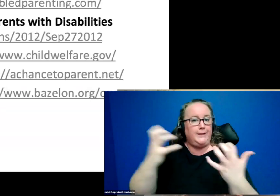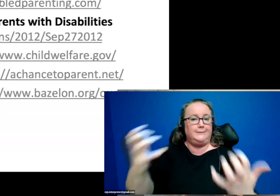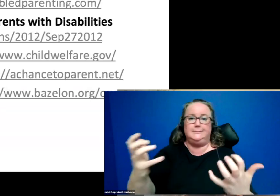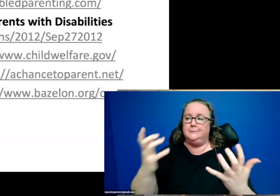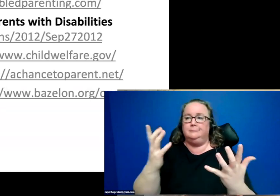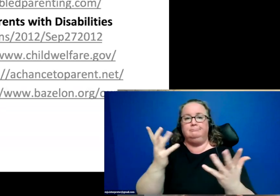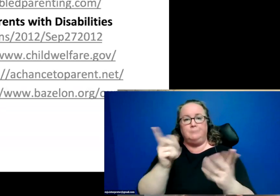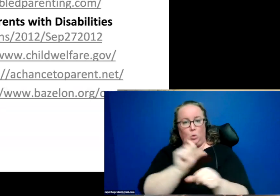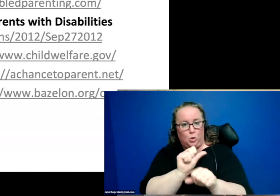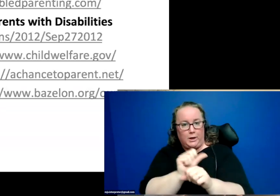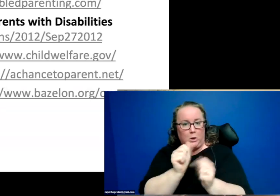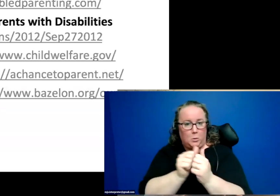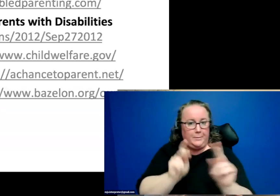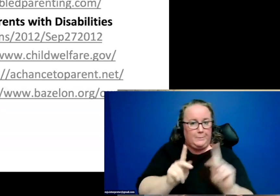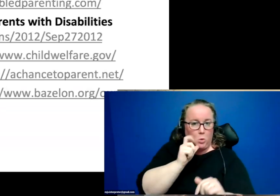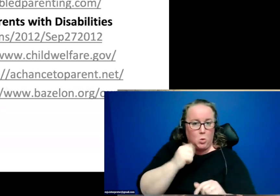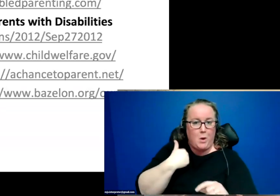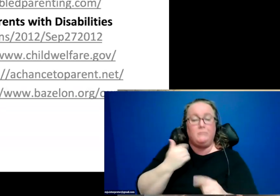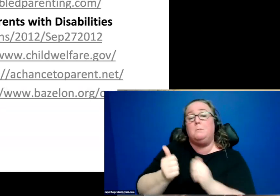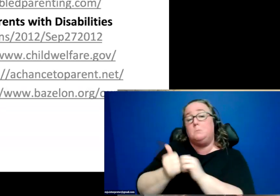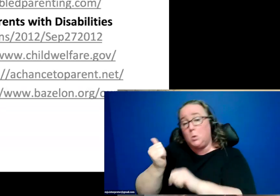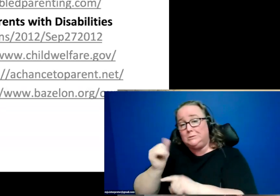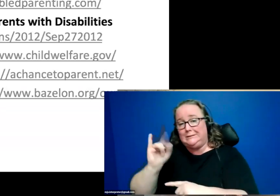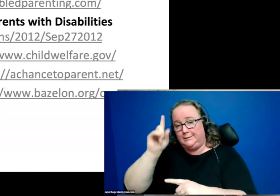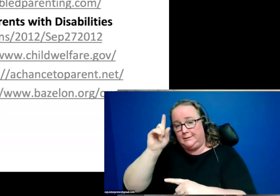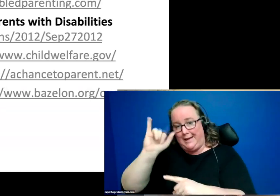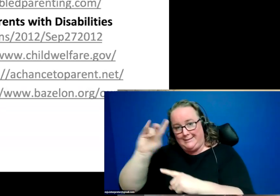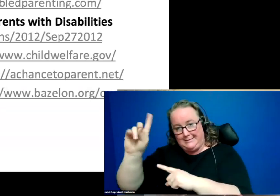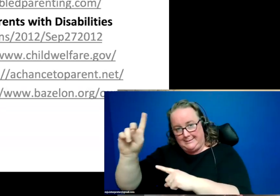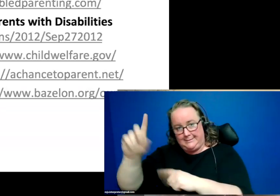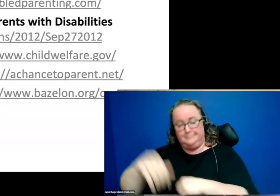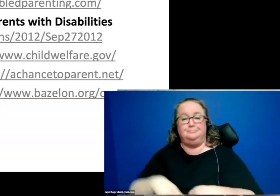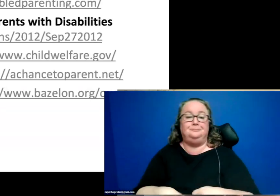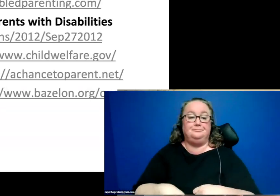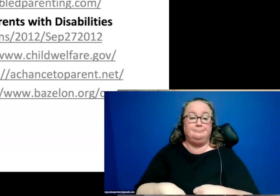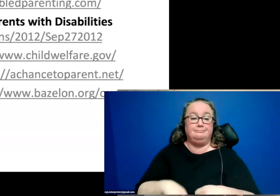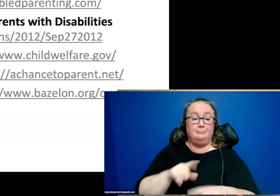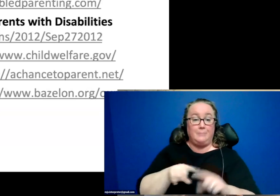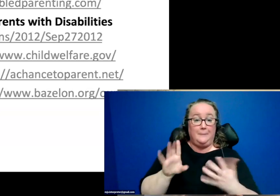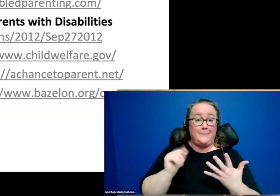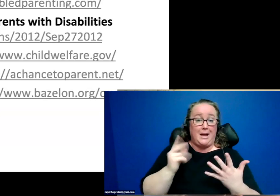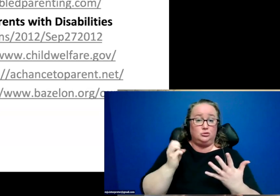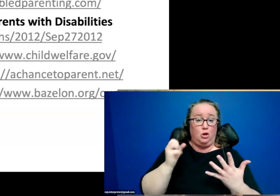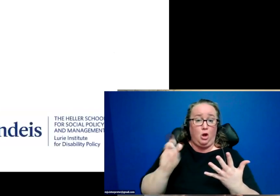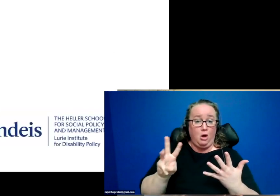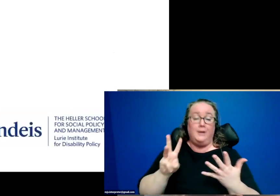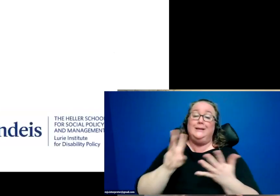mostly with intellectual disabilities. And lastly, the Baslan Center for Mental Health Law.